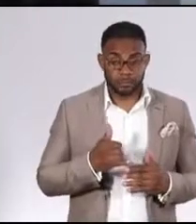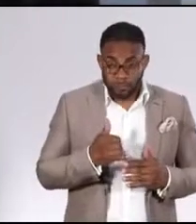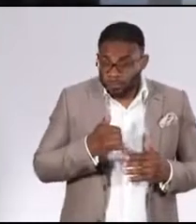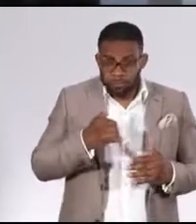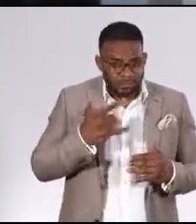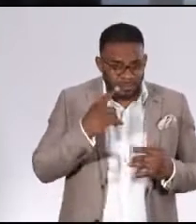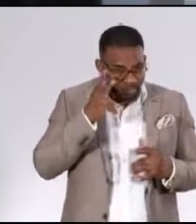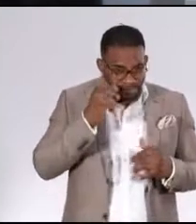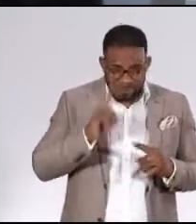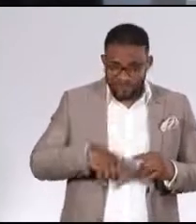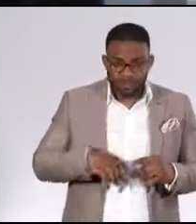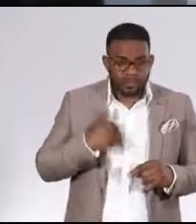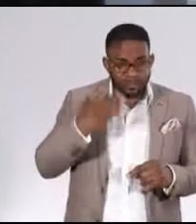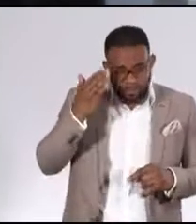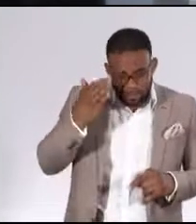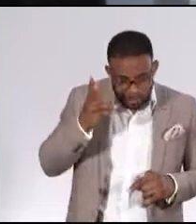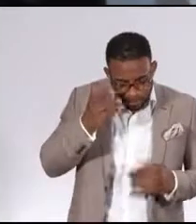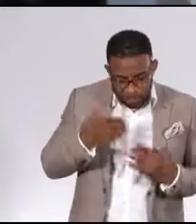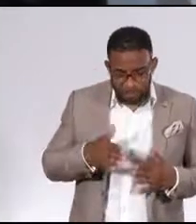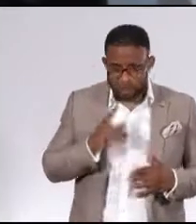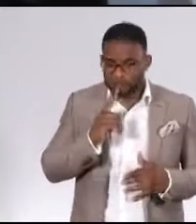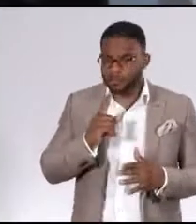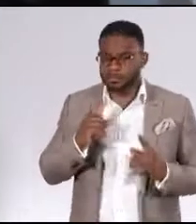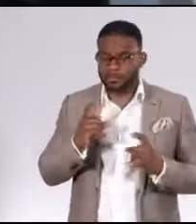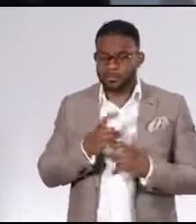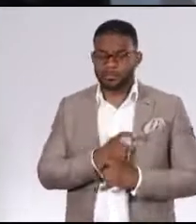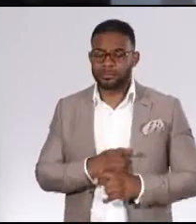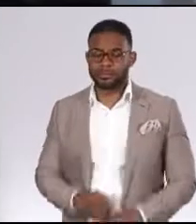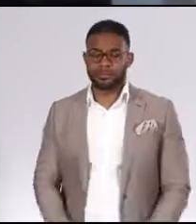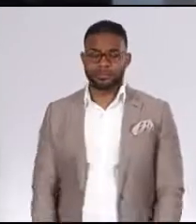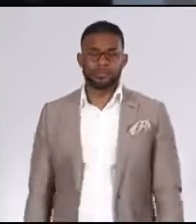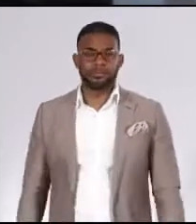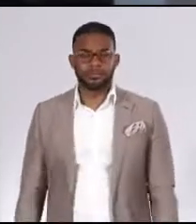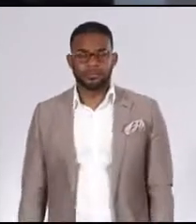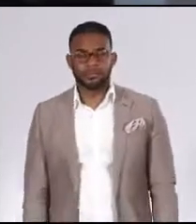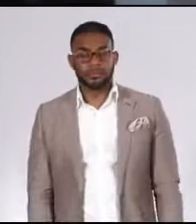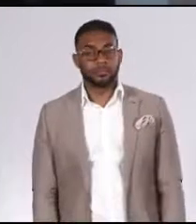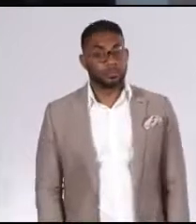I know that hearing loss is complicated. I know that hearing is complicated,